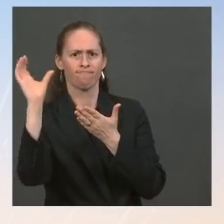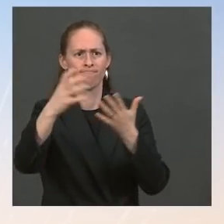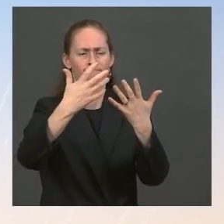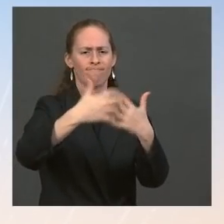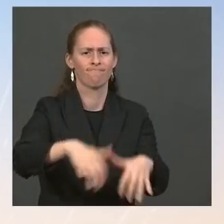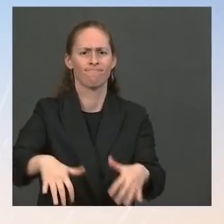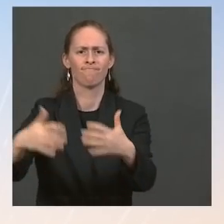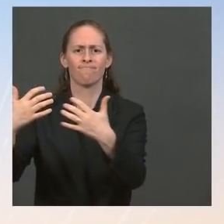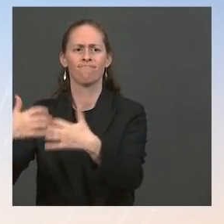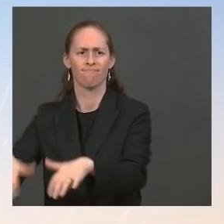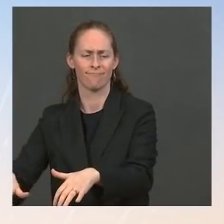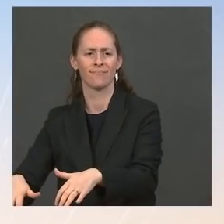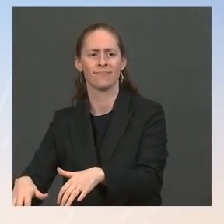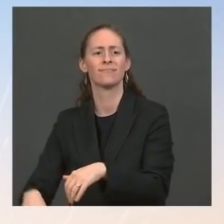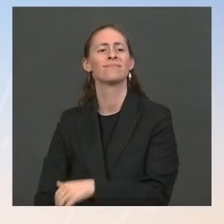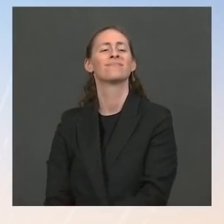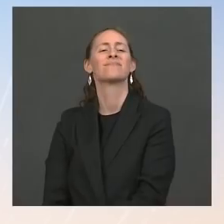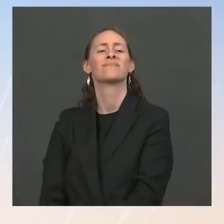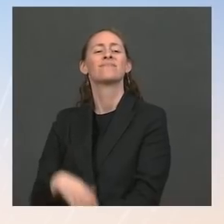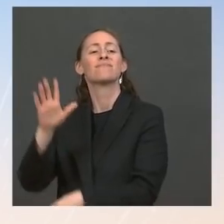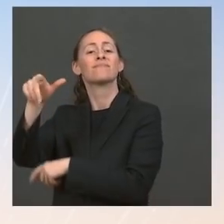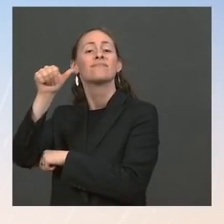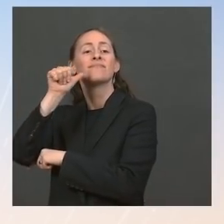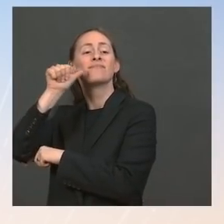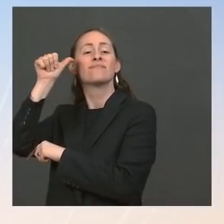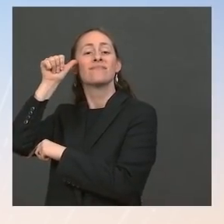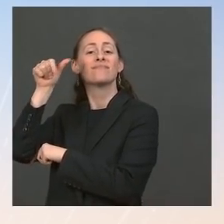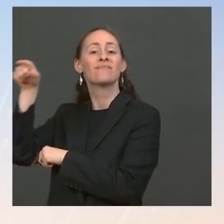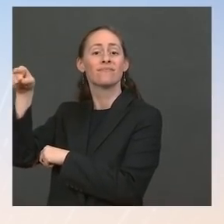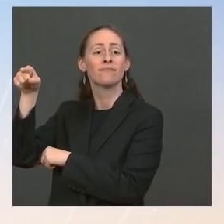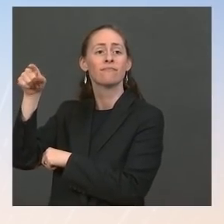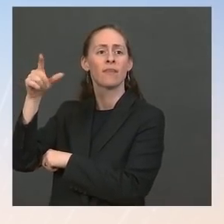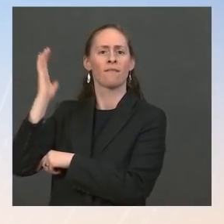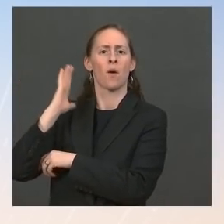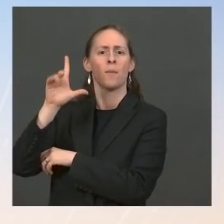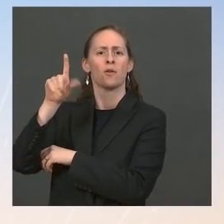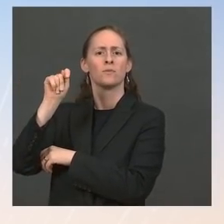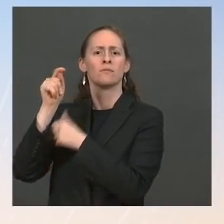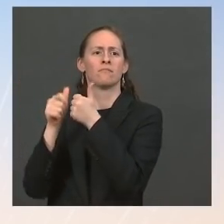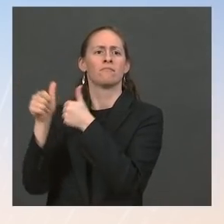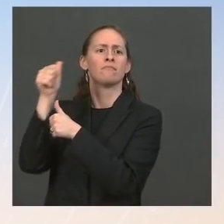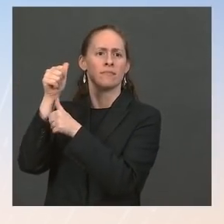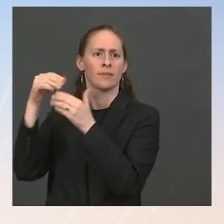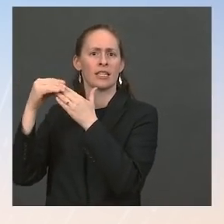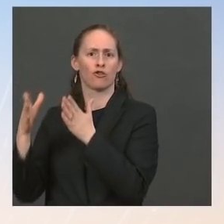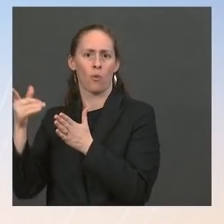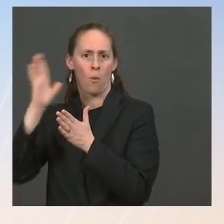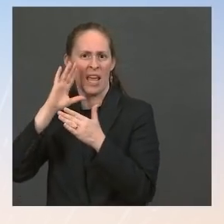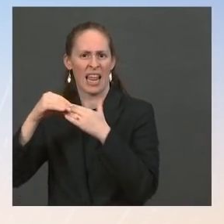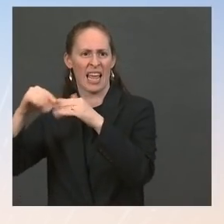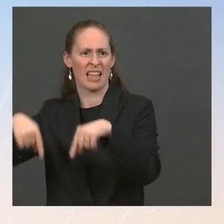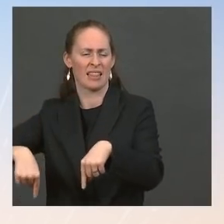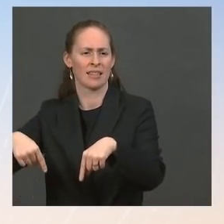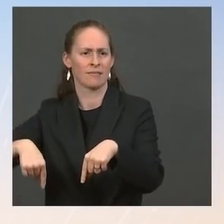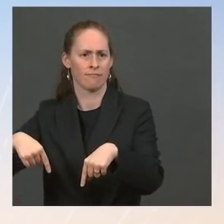and former Mayor Mitch Landrieu will be leading this effort. And the executive order also started a task force